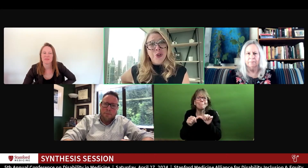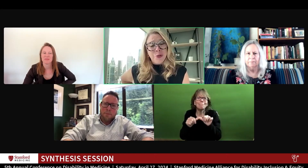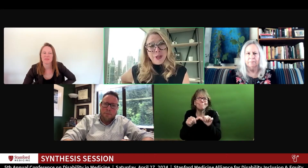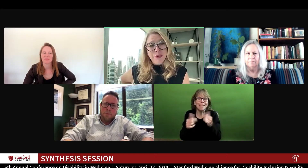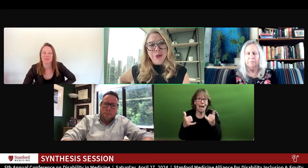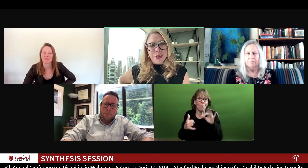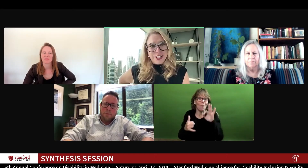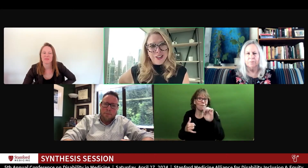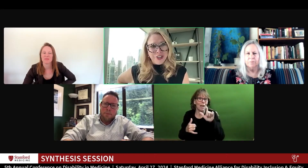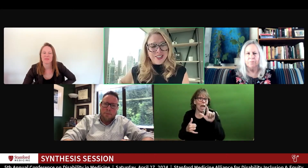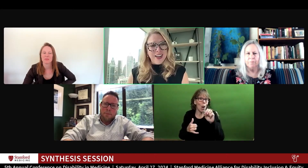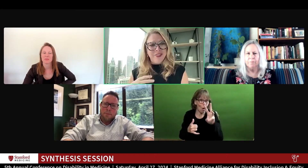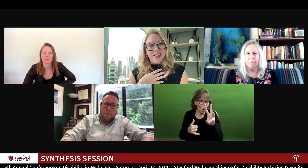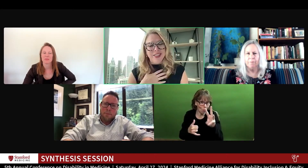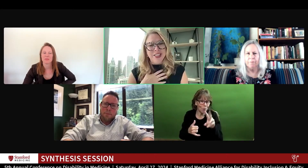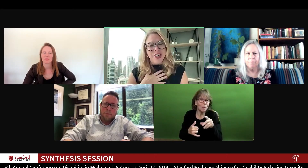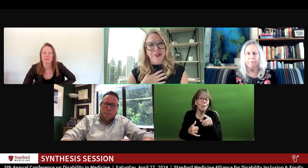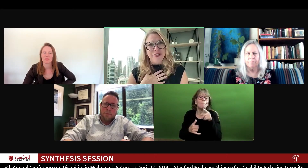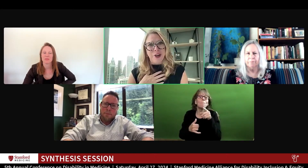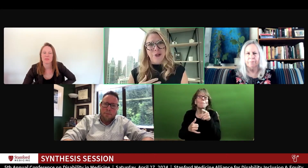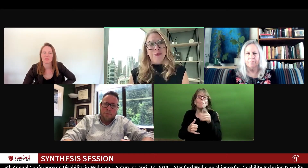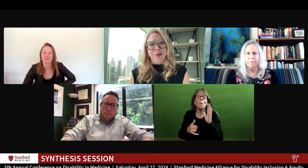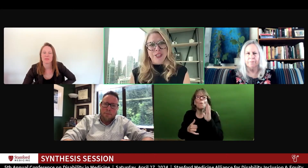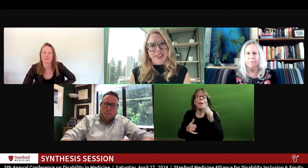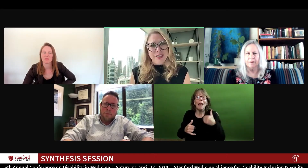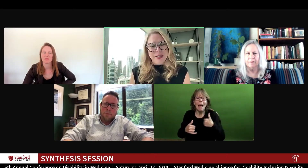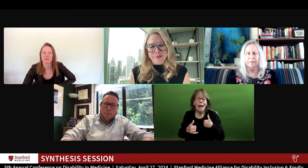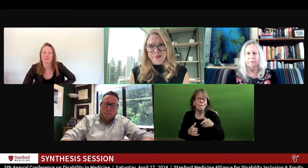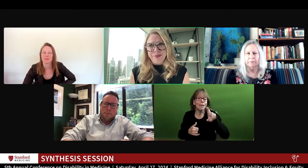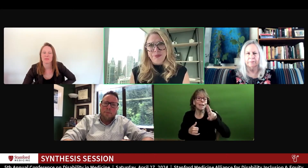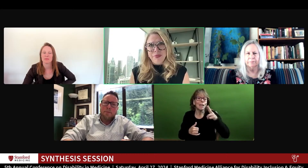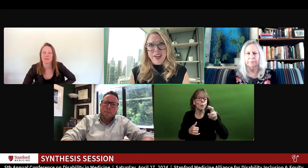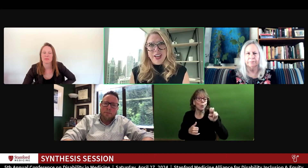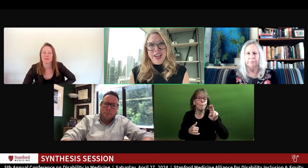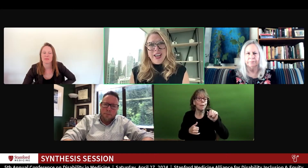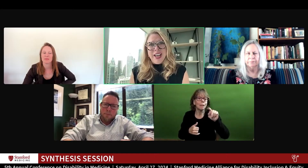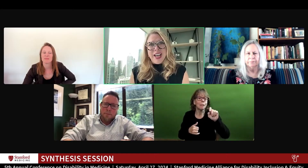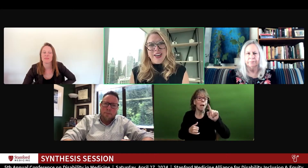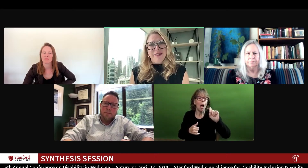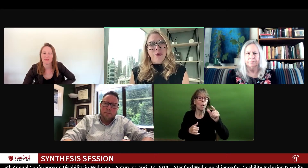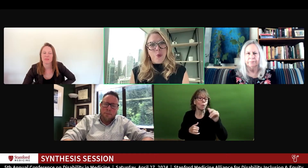She will be a rheumatologist. I have a degenerative autoimmune disease and I've